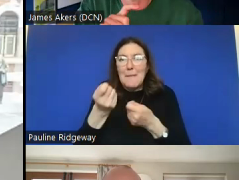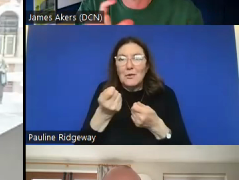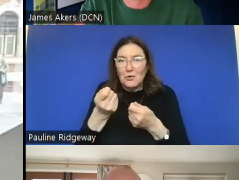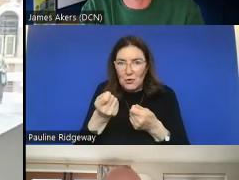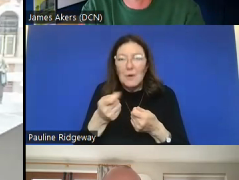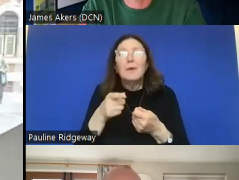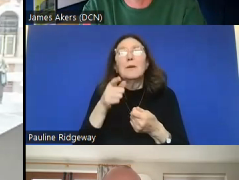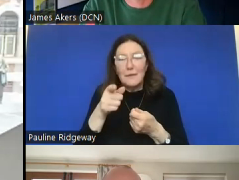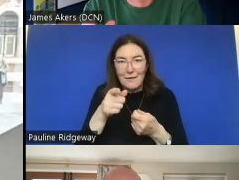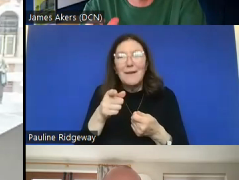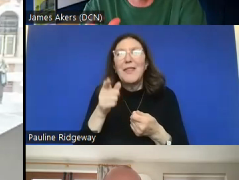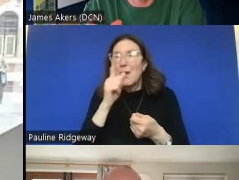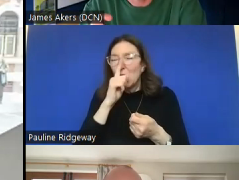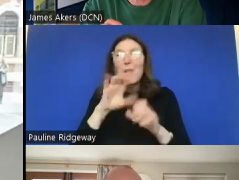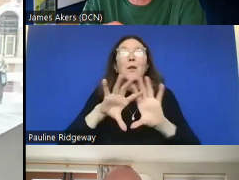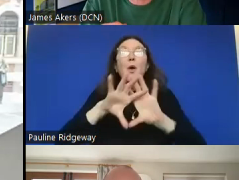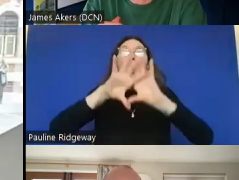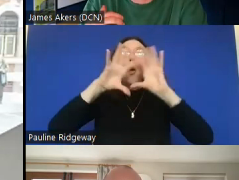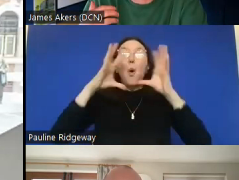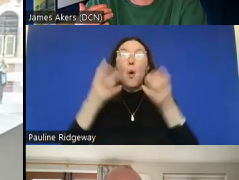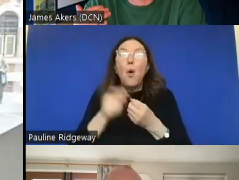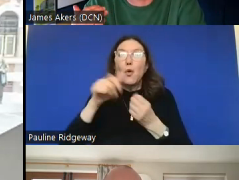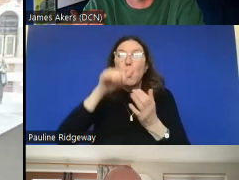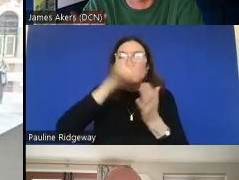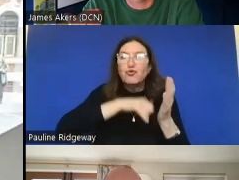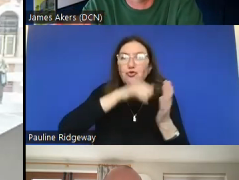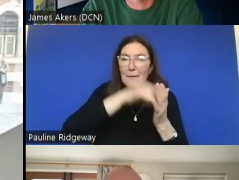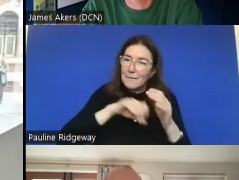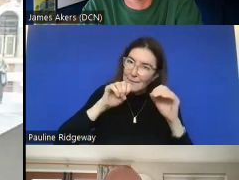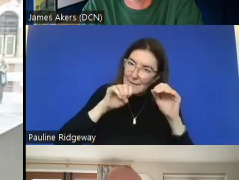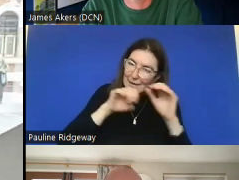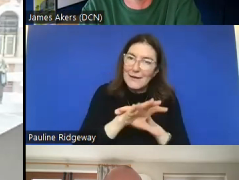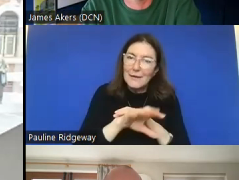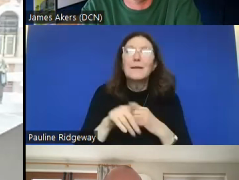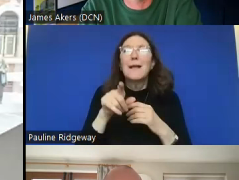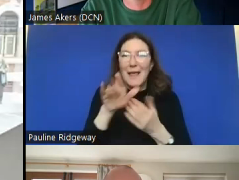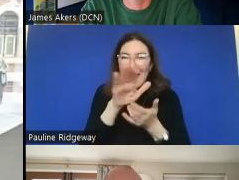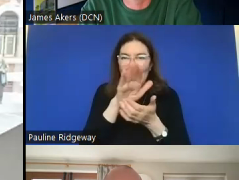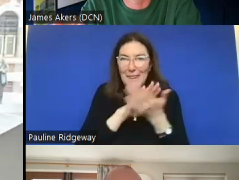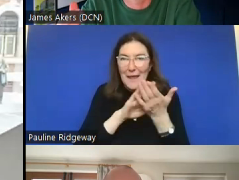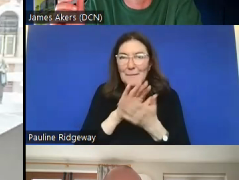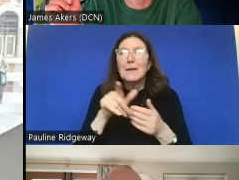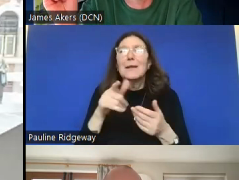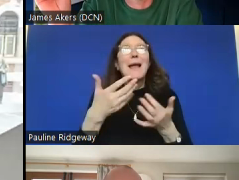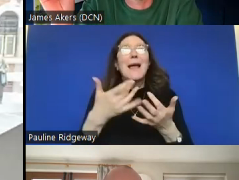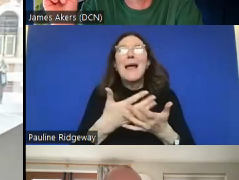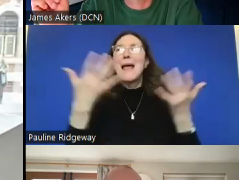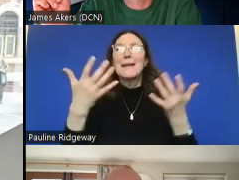What that enables you to do is a lot of the cookie consent platforms will give you the options